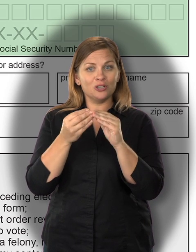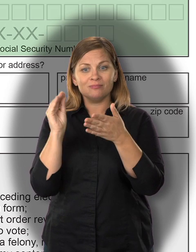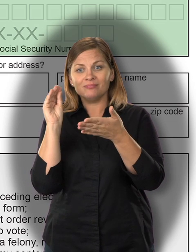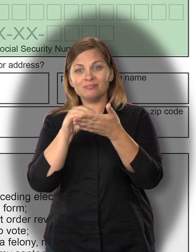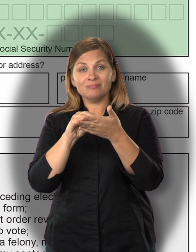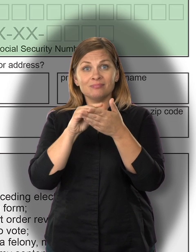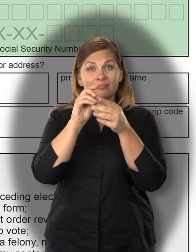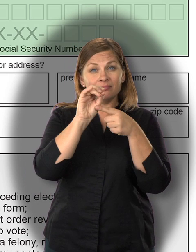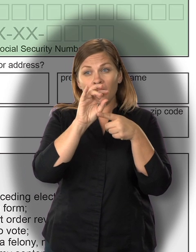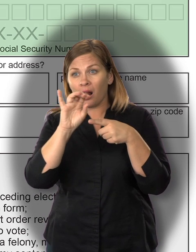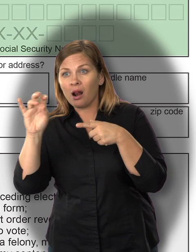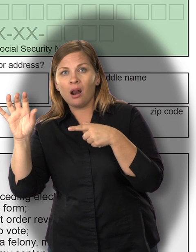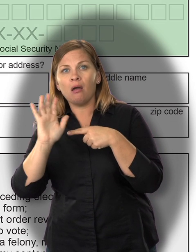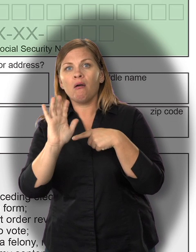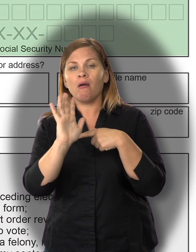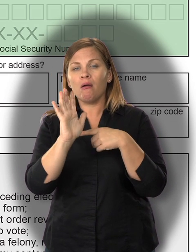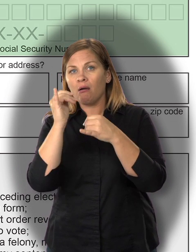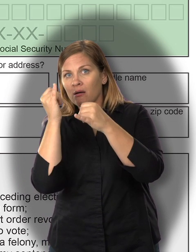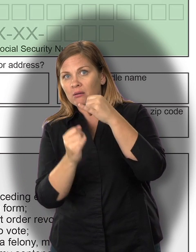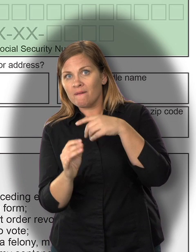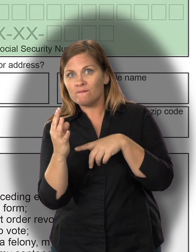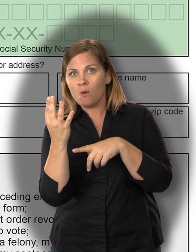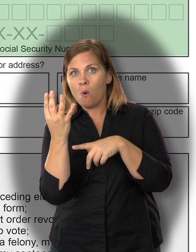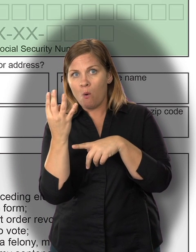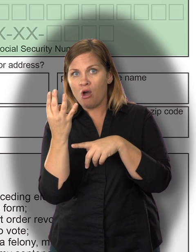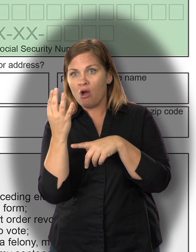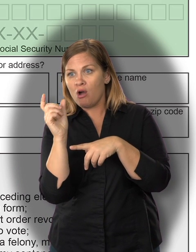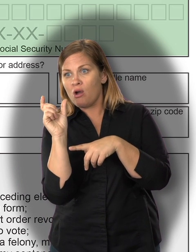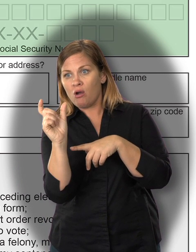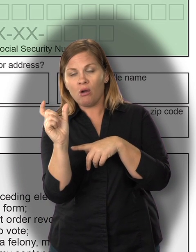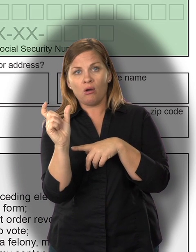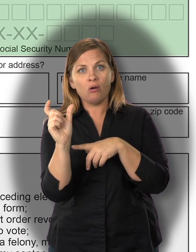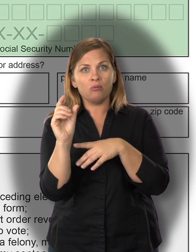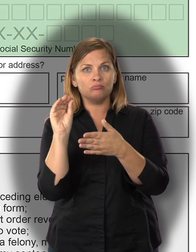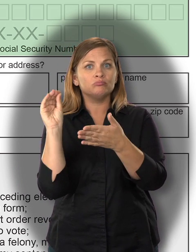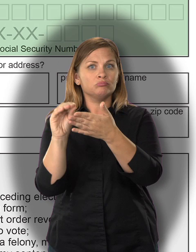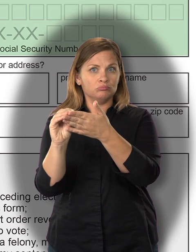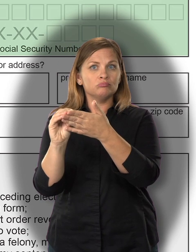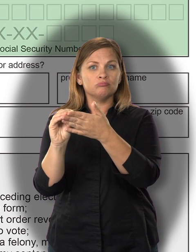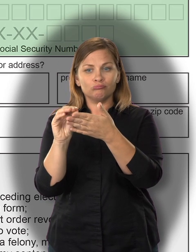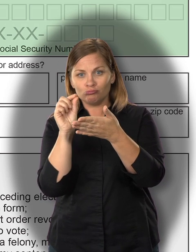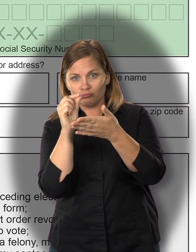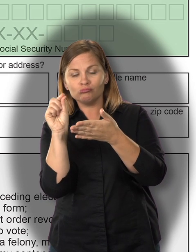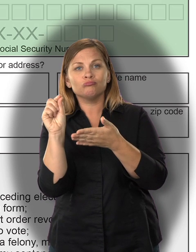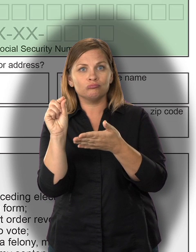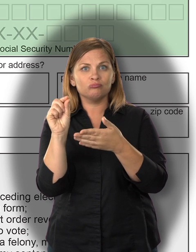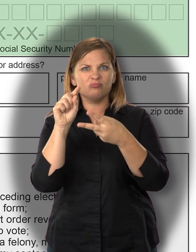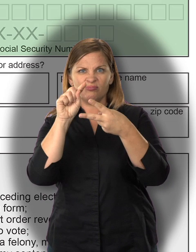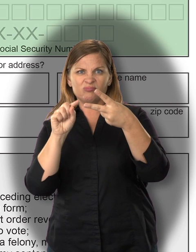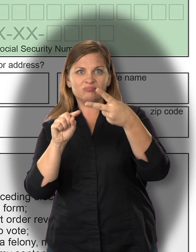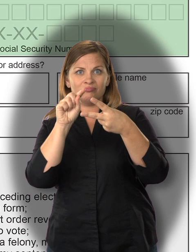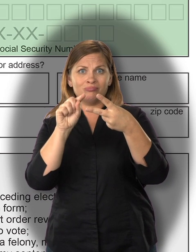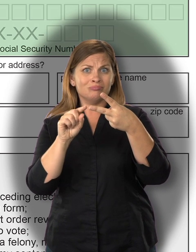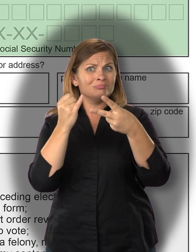DO NOT enter your entire social security number. Then check the second box.